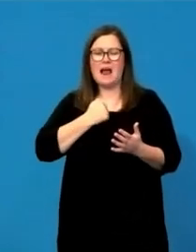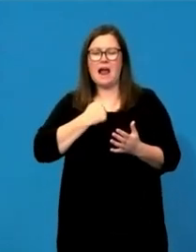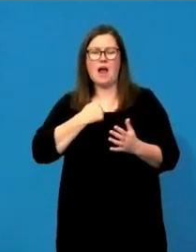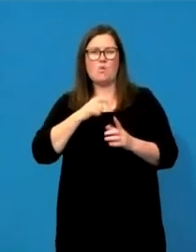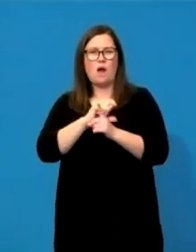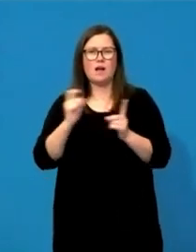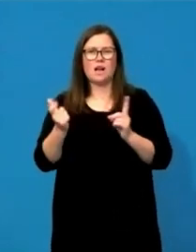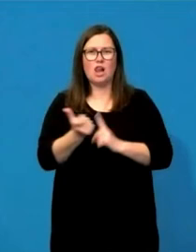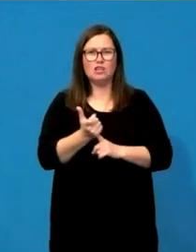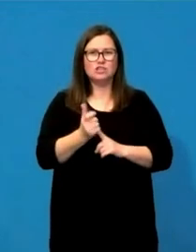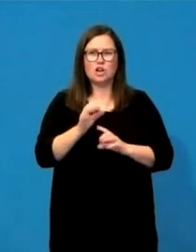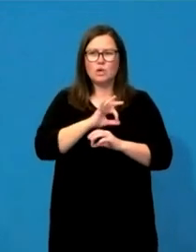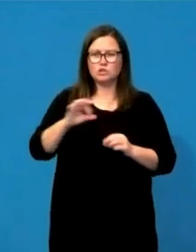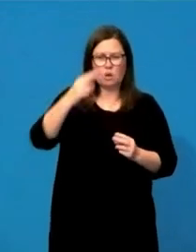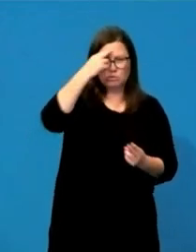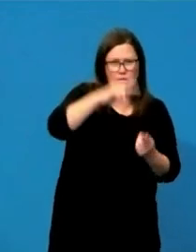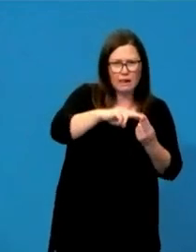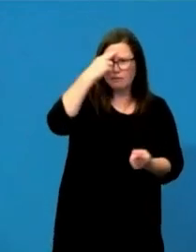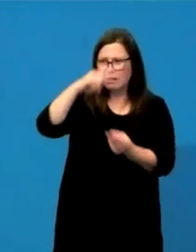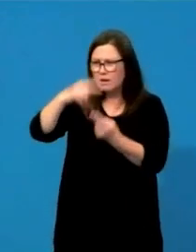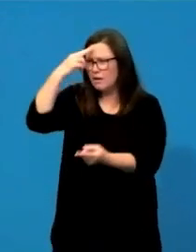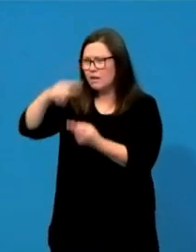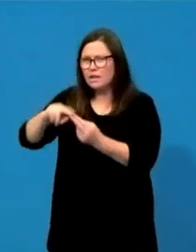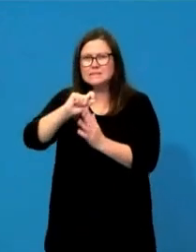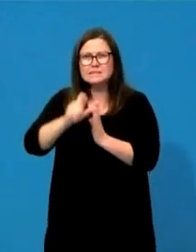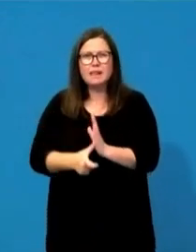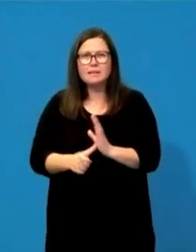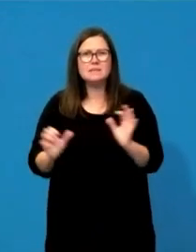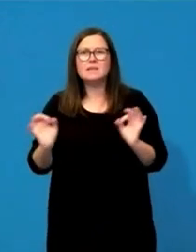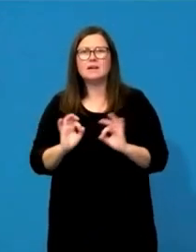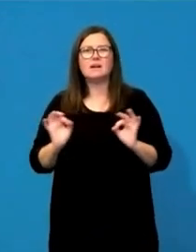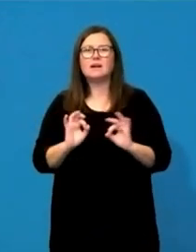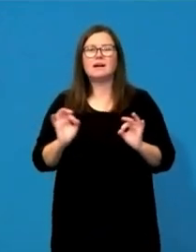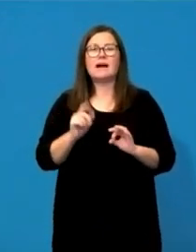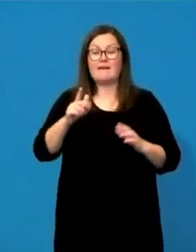physical, where we can see, you know, face-on, but when it comes to behavioural or